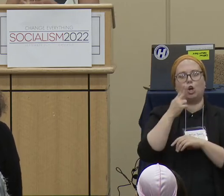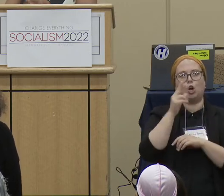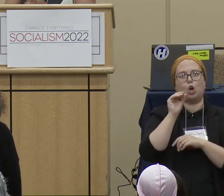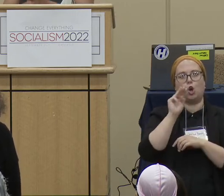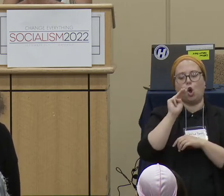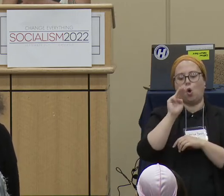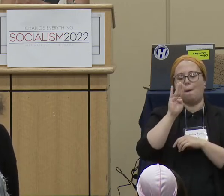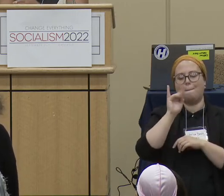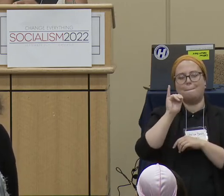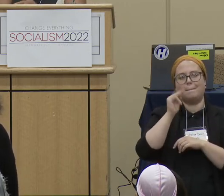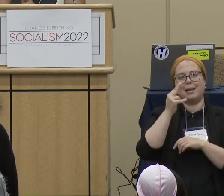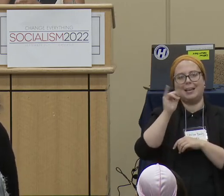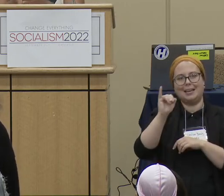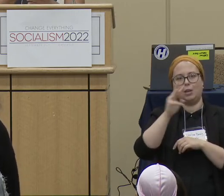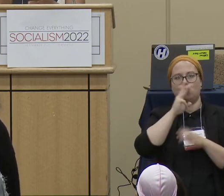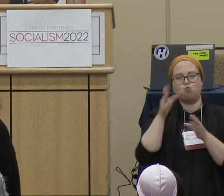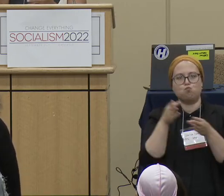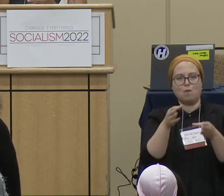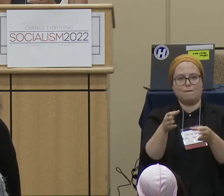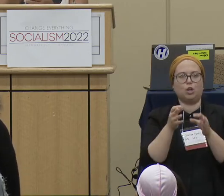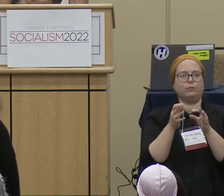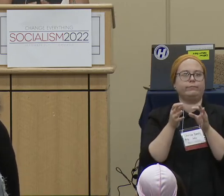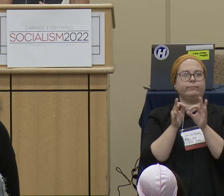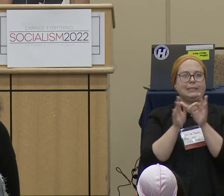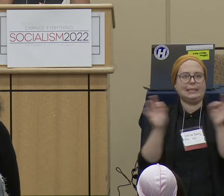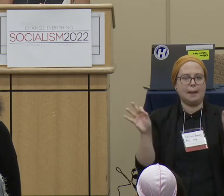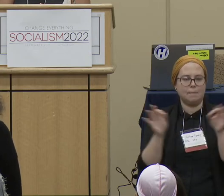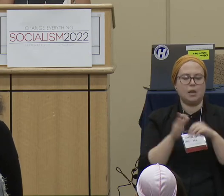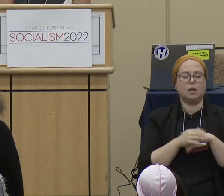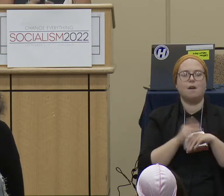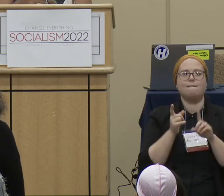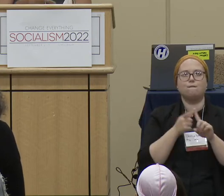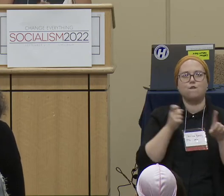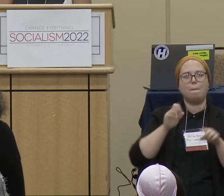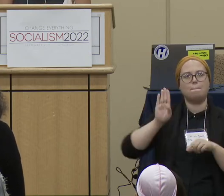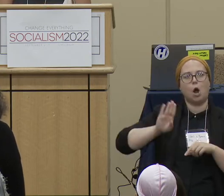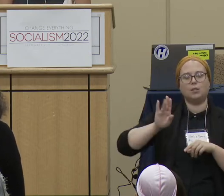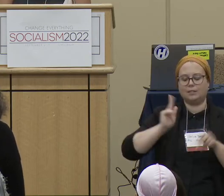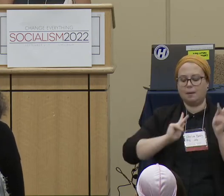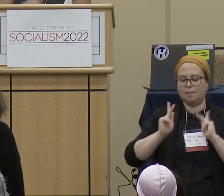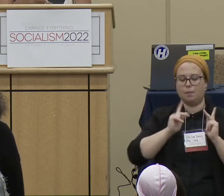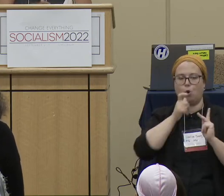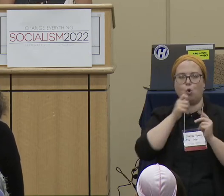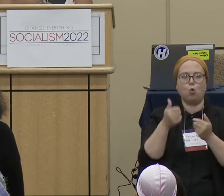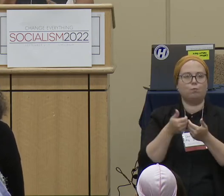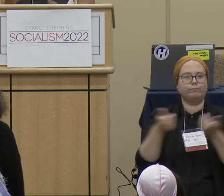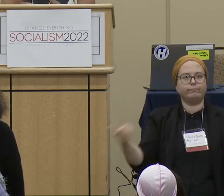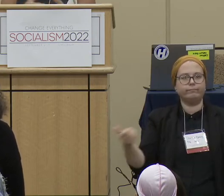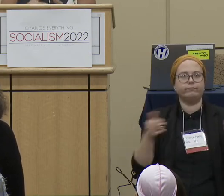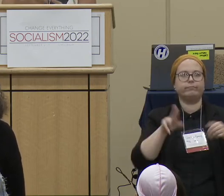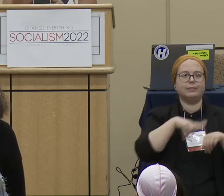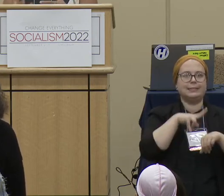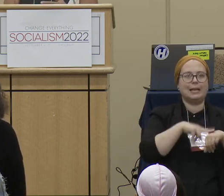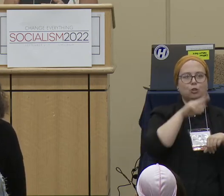Simmons, people I know very well, fit into the